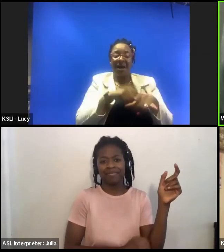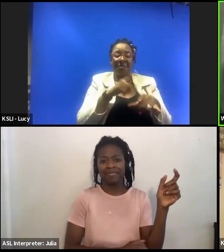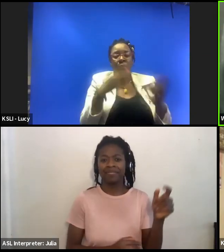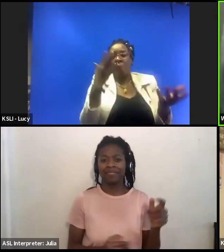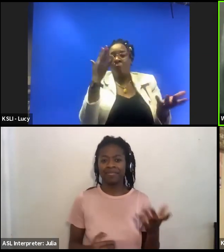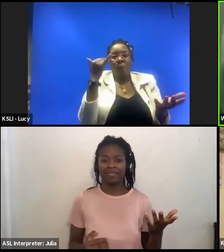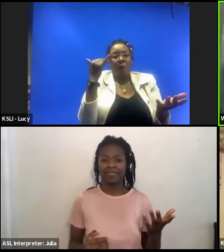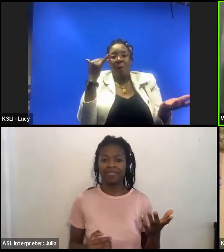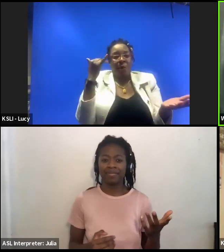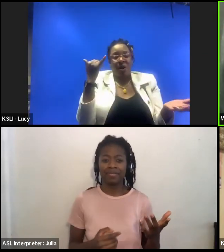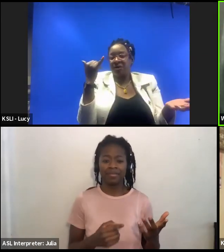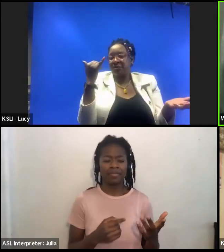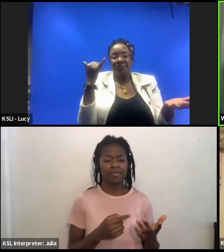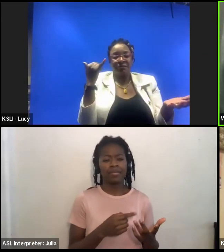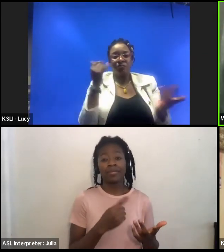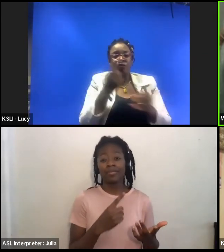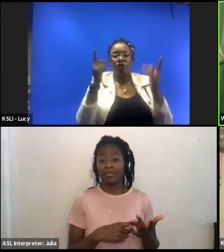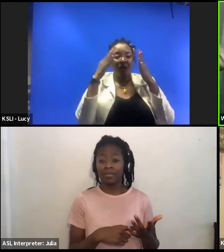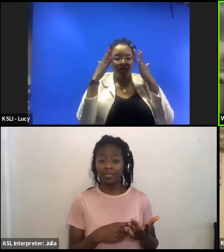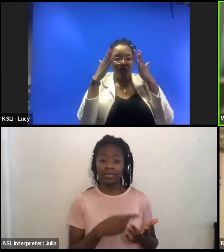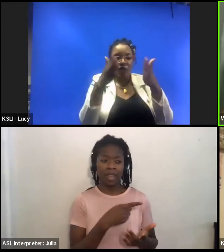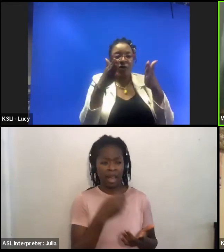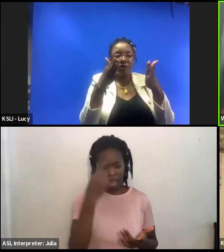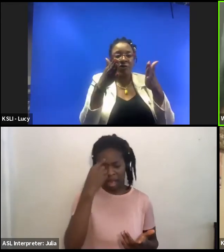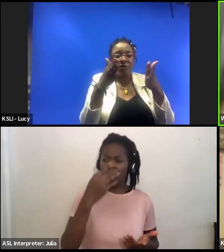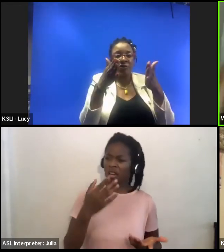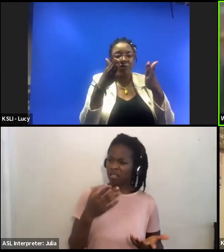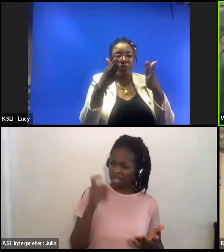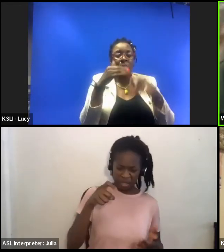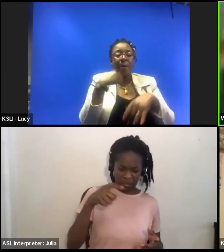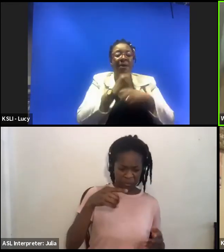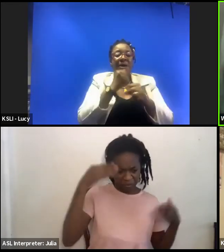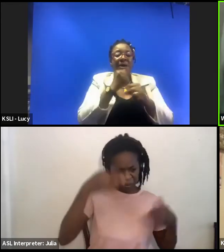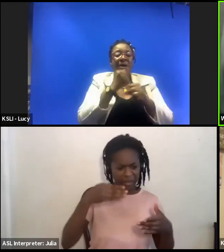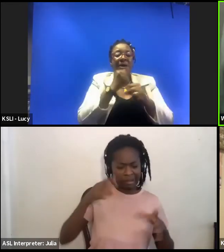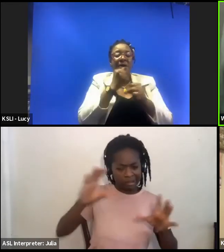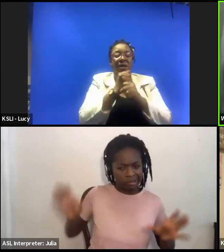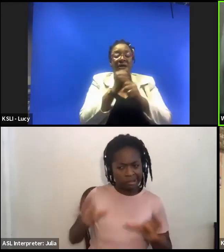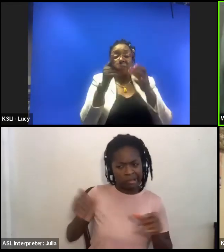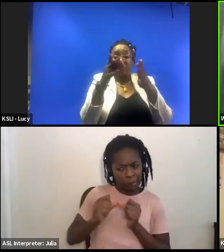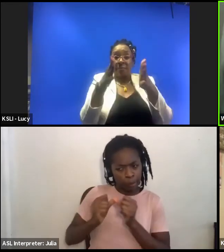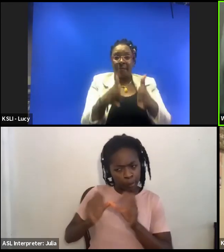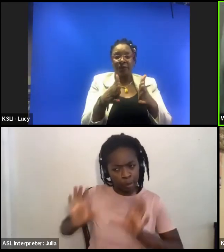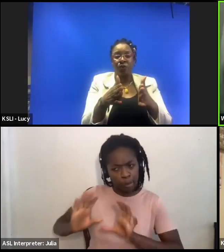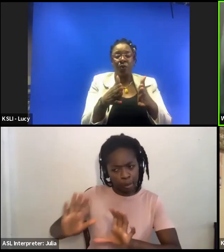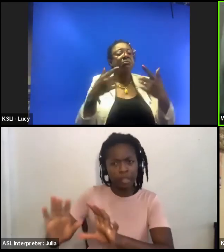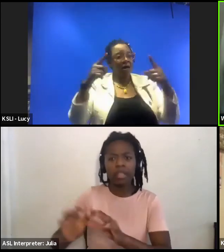why not focus on making this person excel, you know. And that's also another lesson in directing.